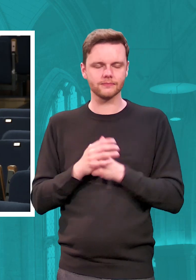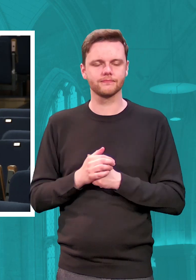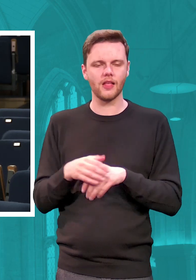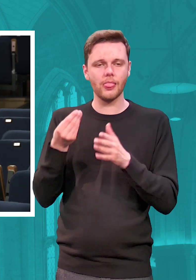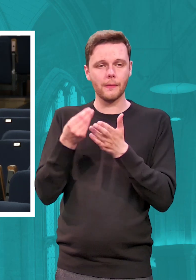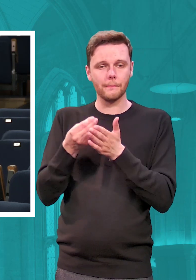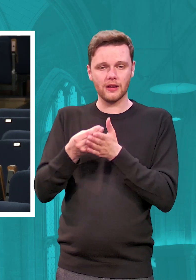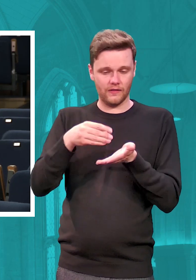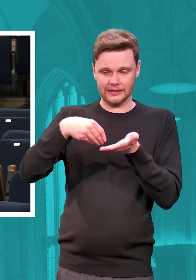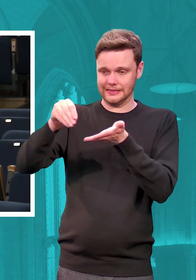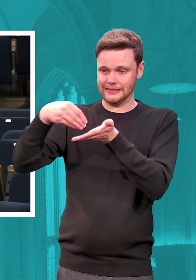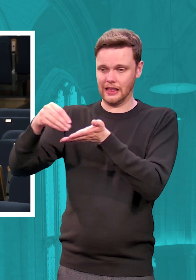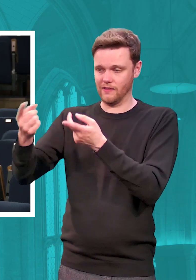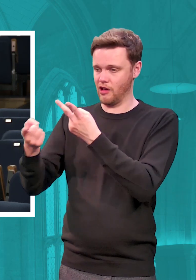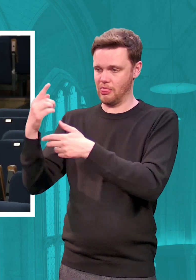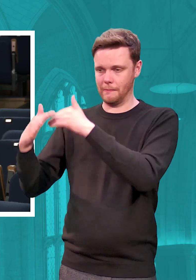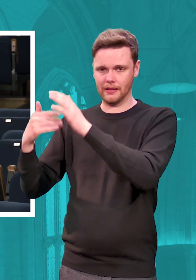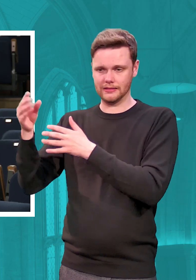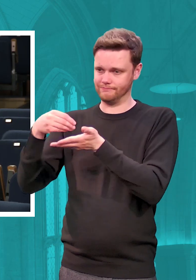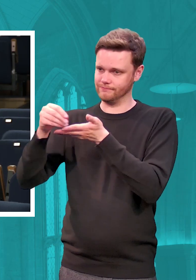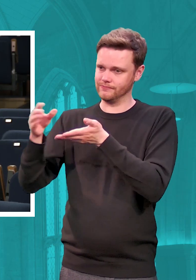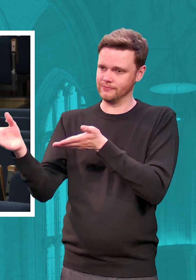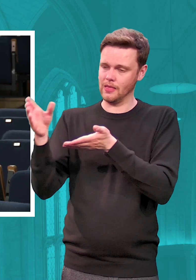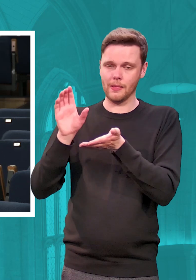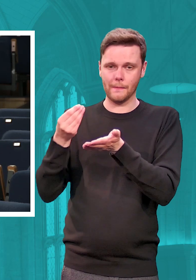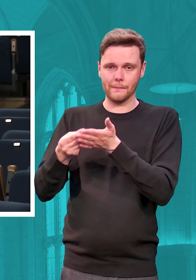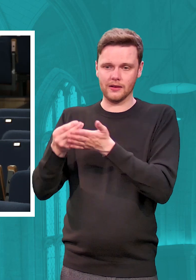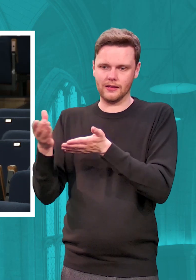of the surplus buildings will be invested so that the buildings they retain